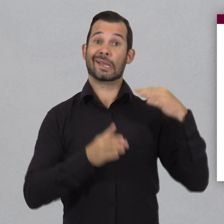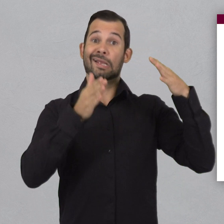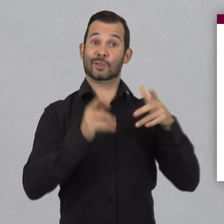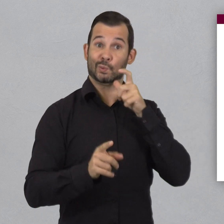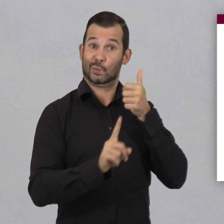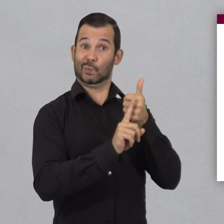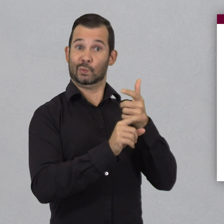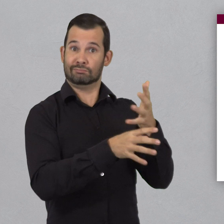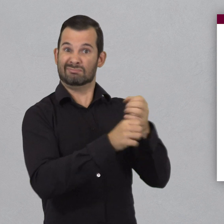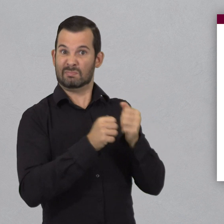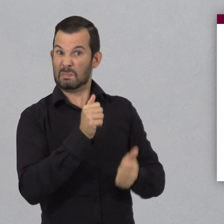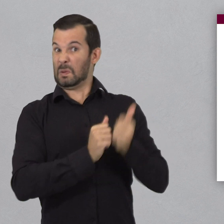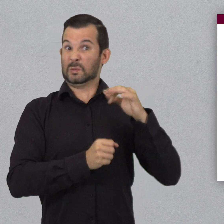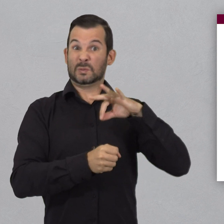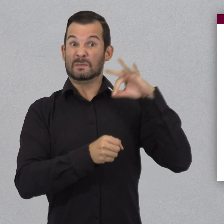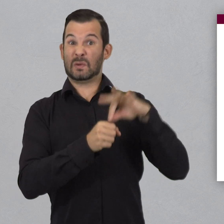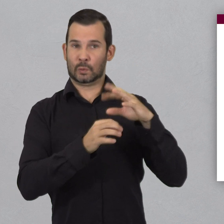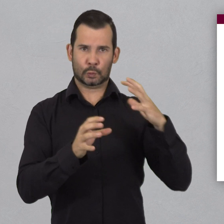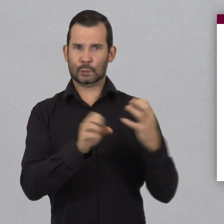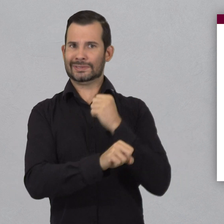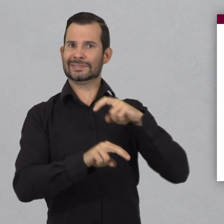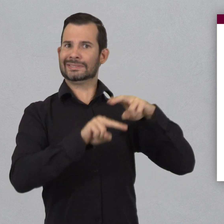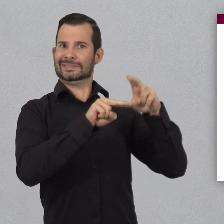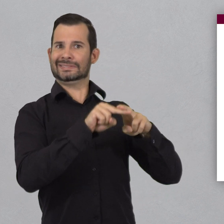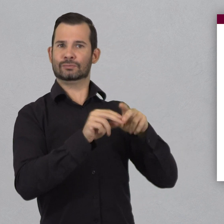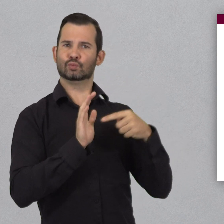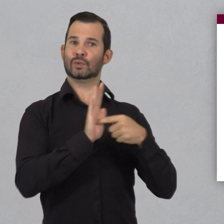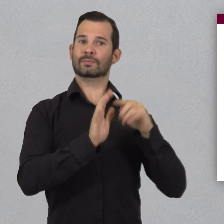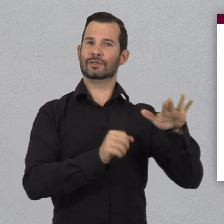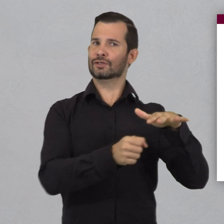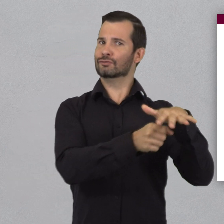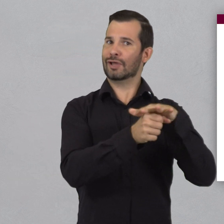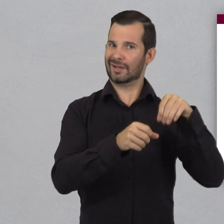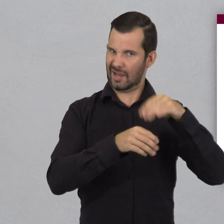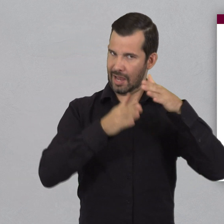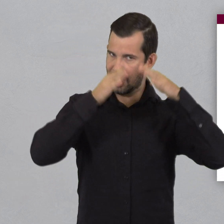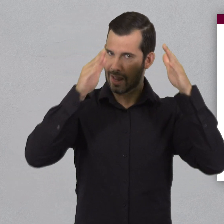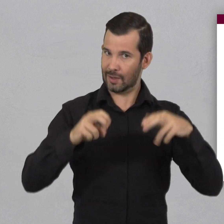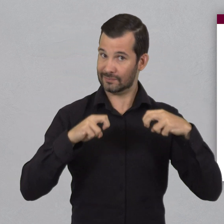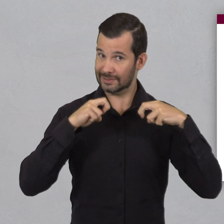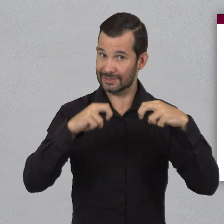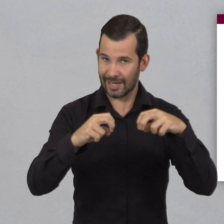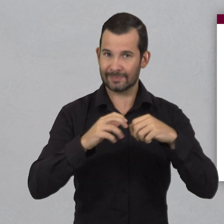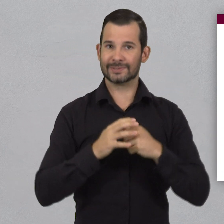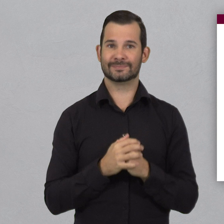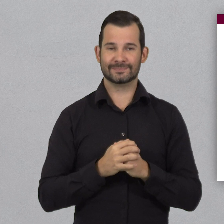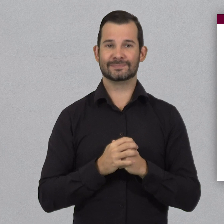district). The candidate who receives the most votes wins the seat to represent their riding